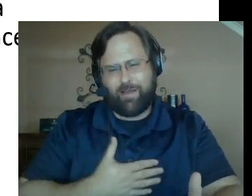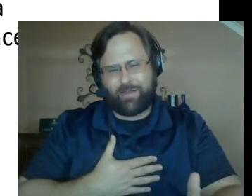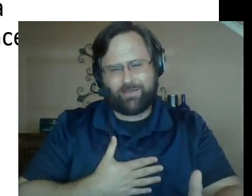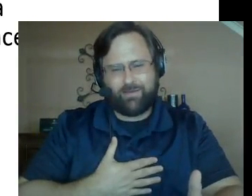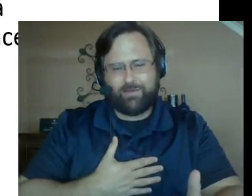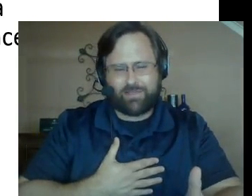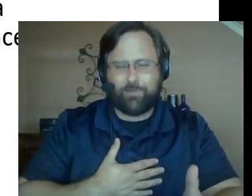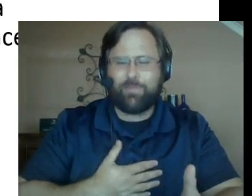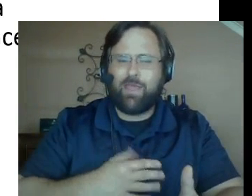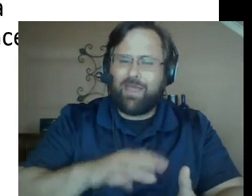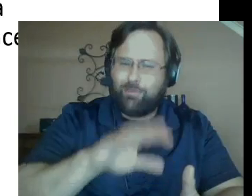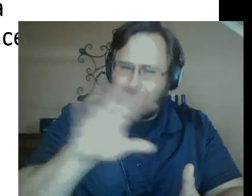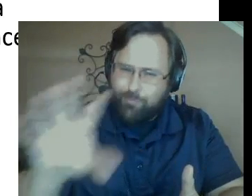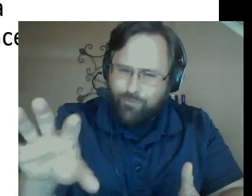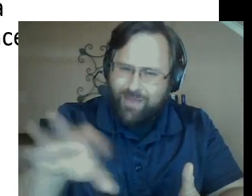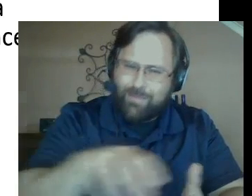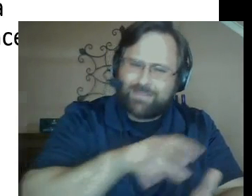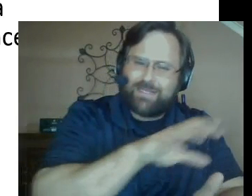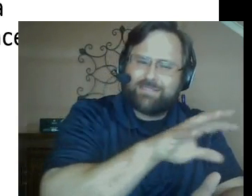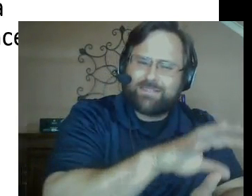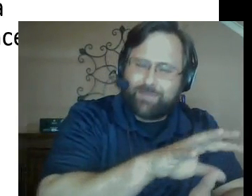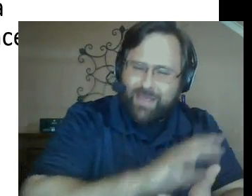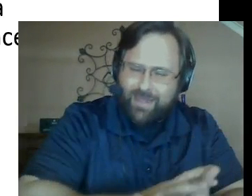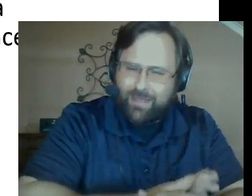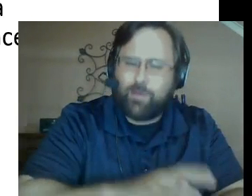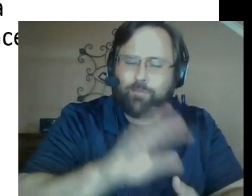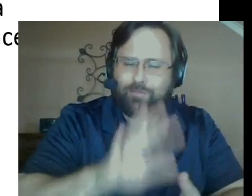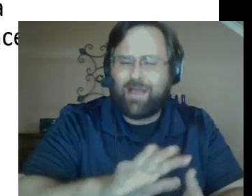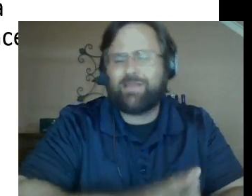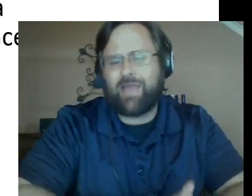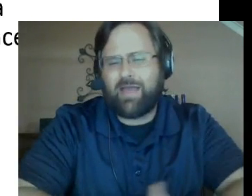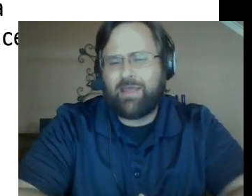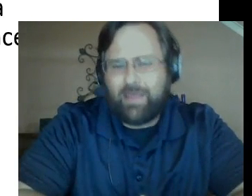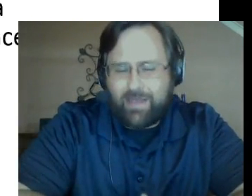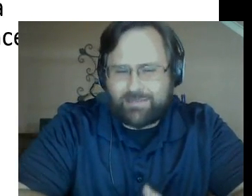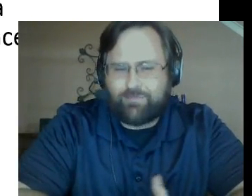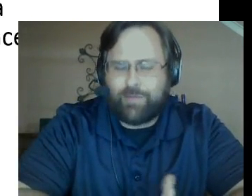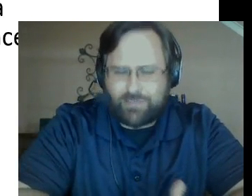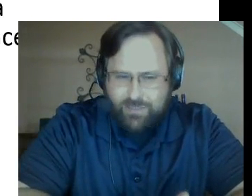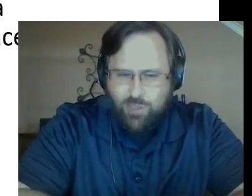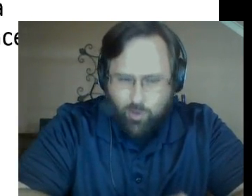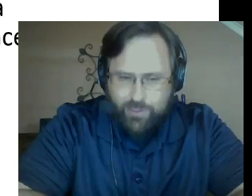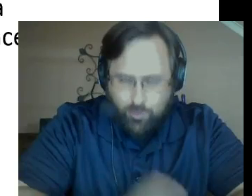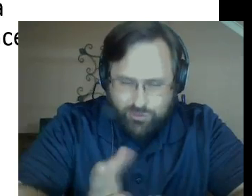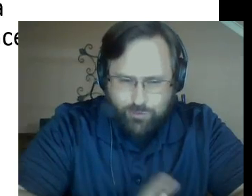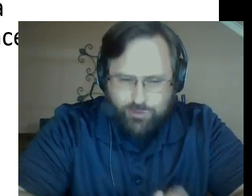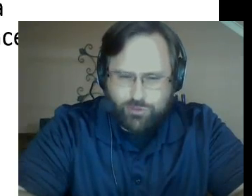about it so you can move that embedded sentence to the beginning provided that it has information that's already known to the person you're